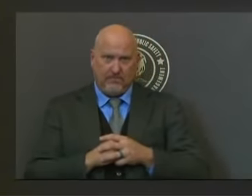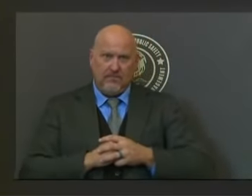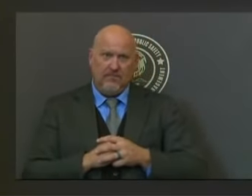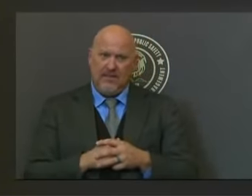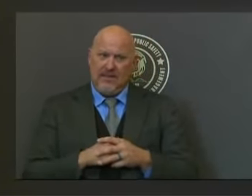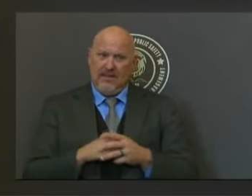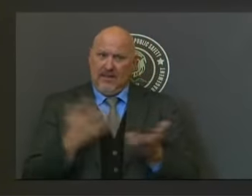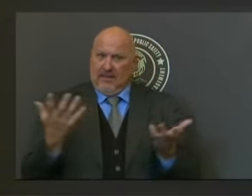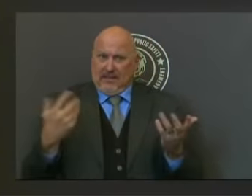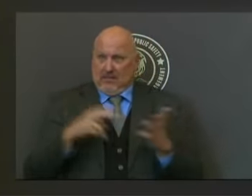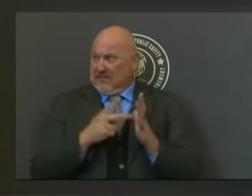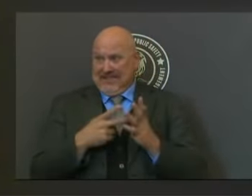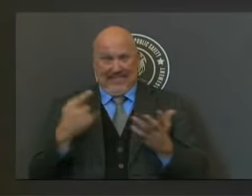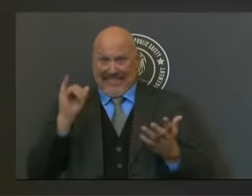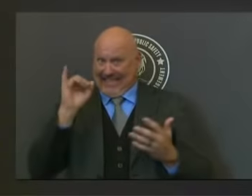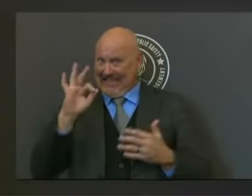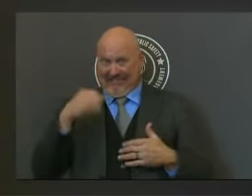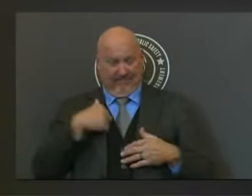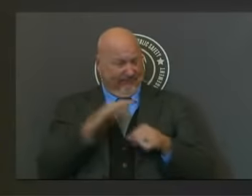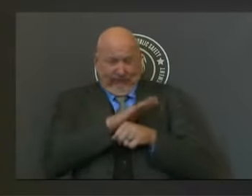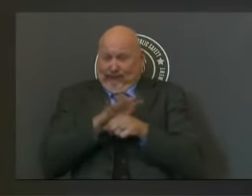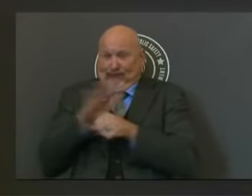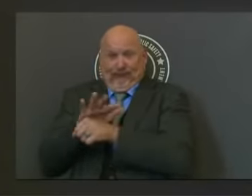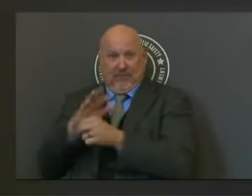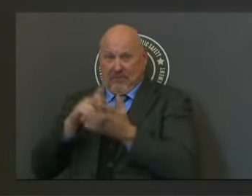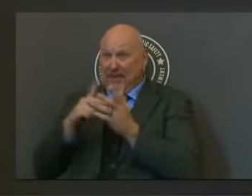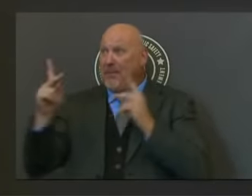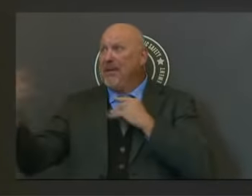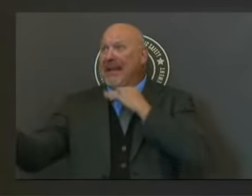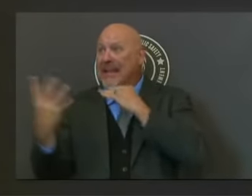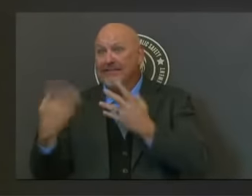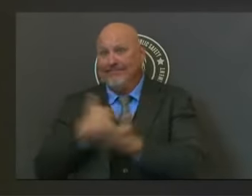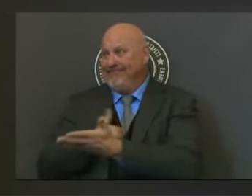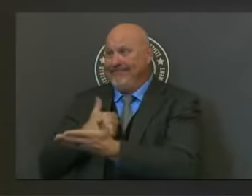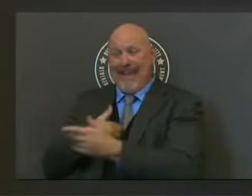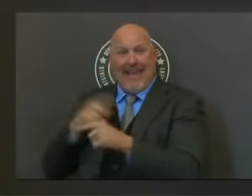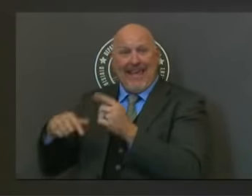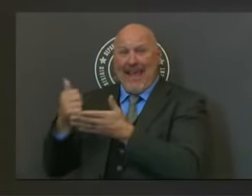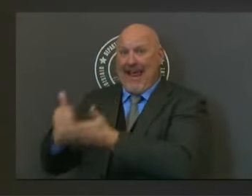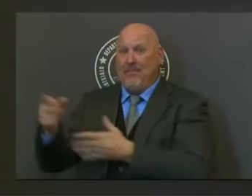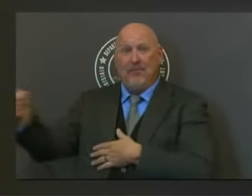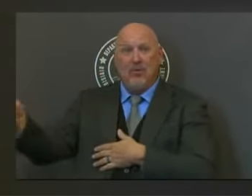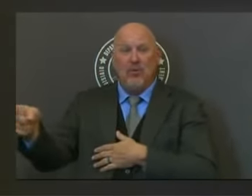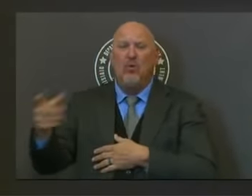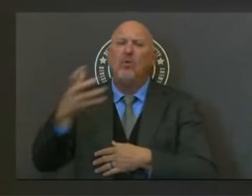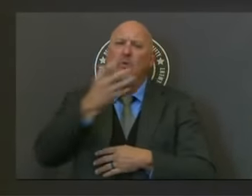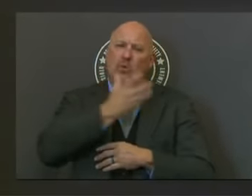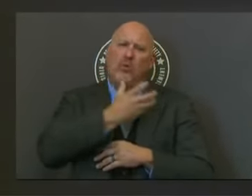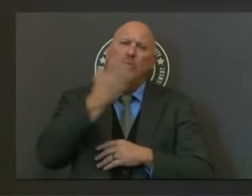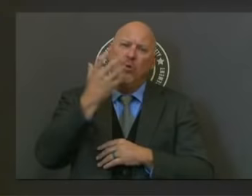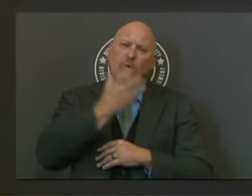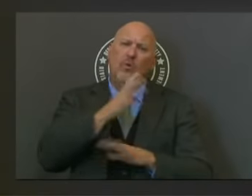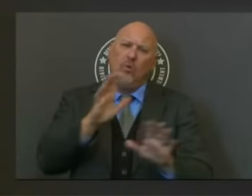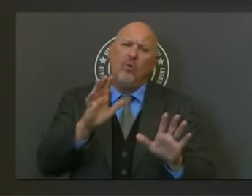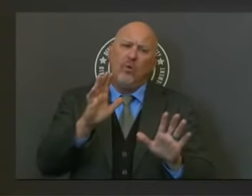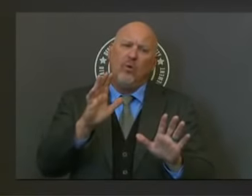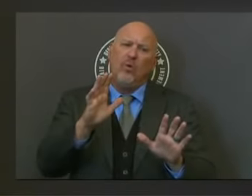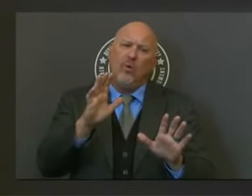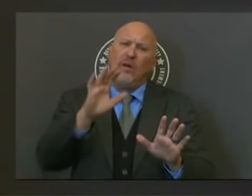the day is coming though and unfortunately the days in the not so distant future if we